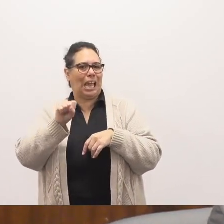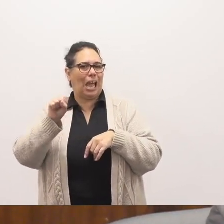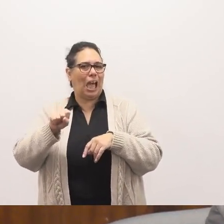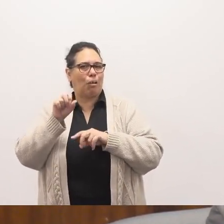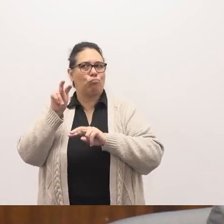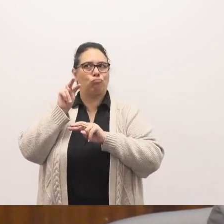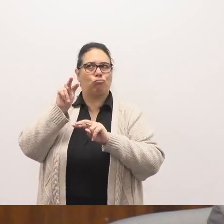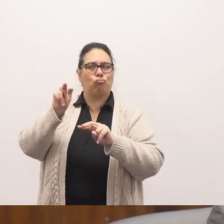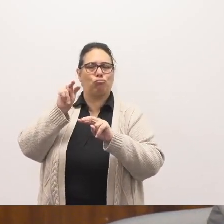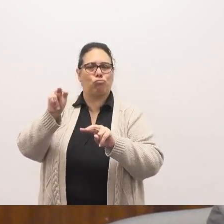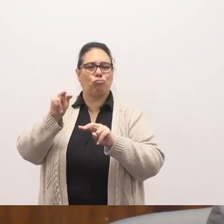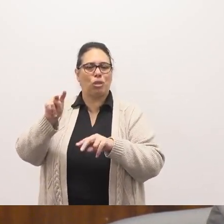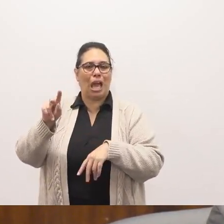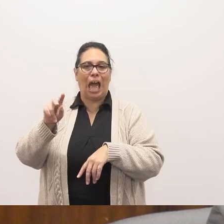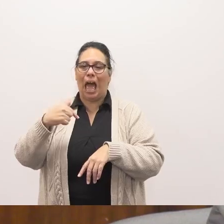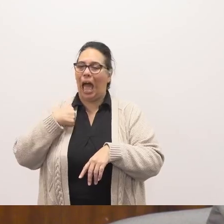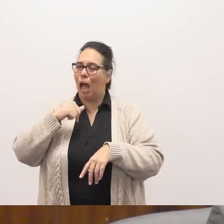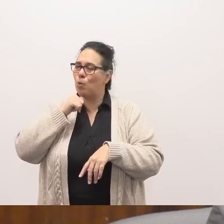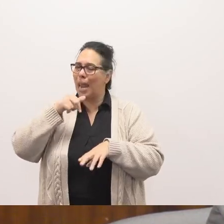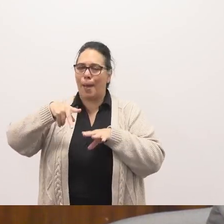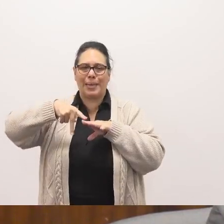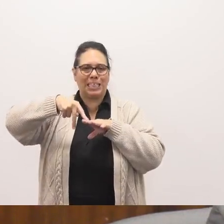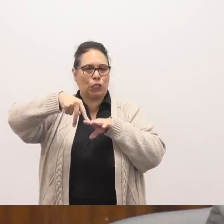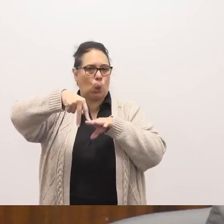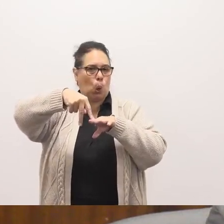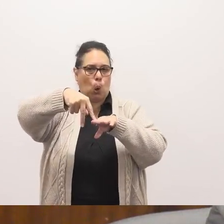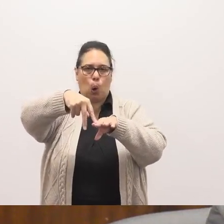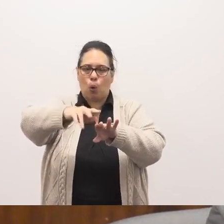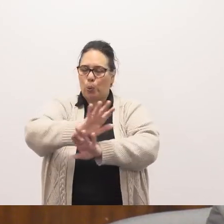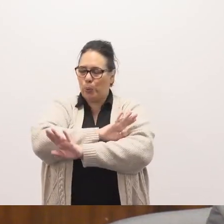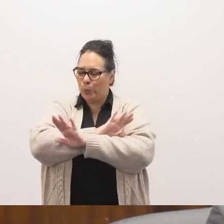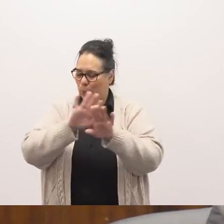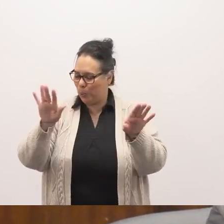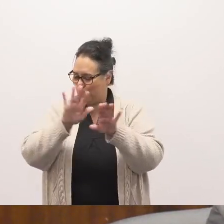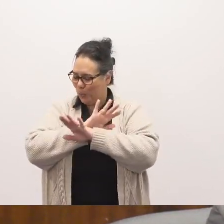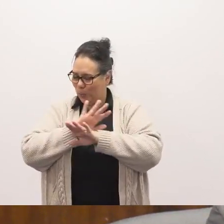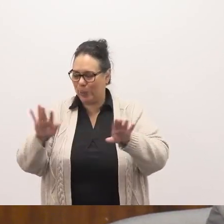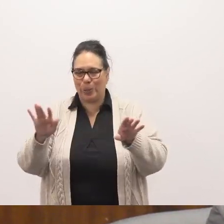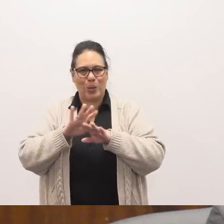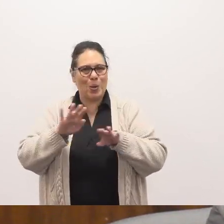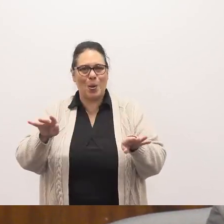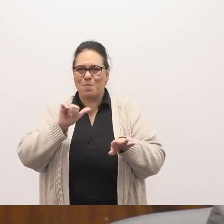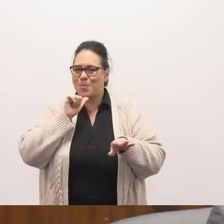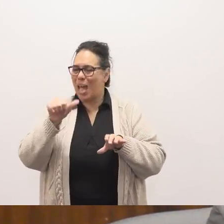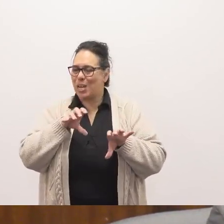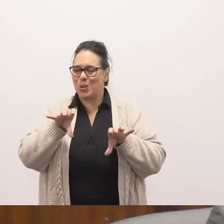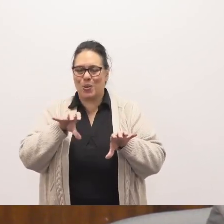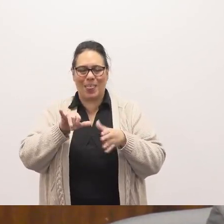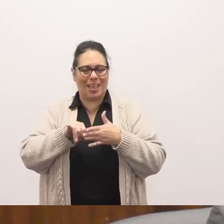I will not be riding a scooter down the middle of Alamitos this year.